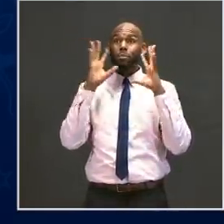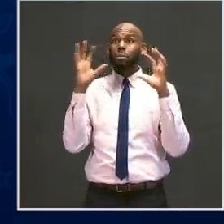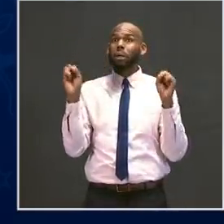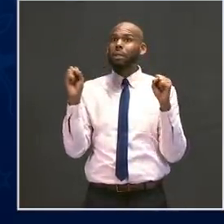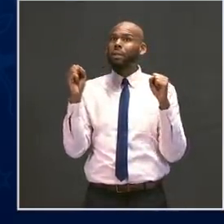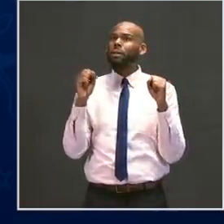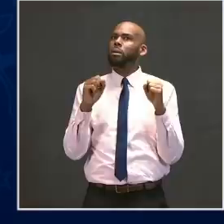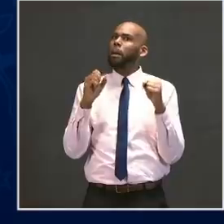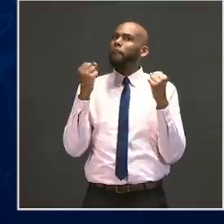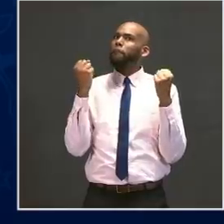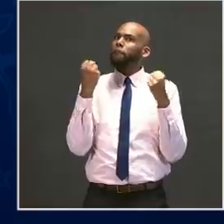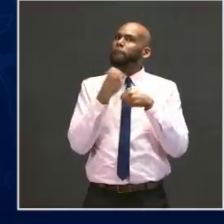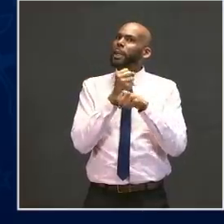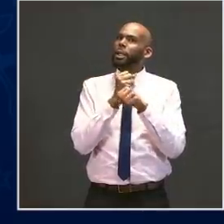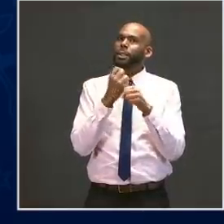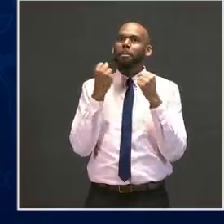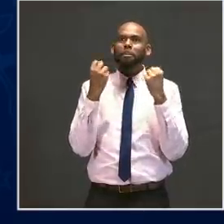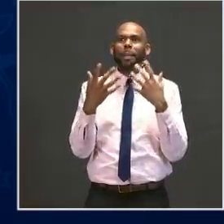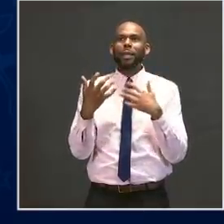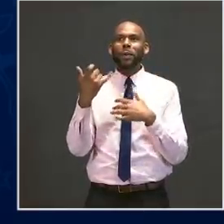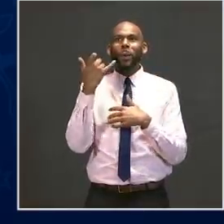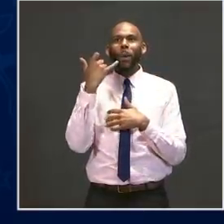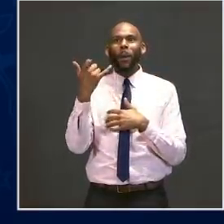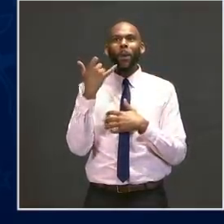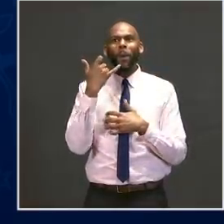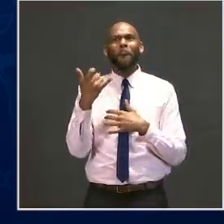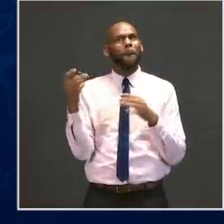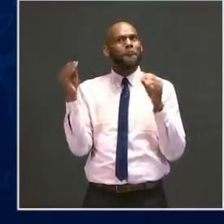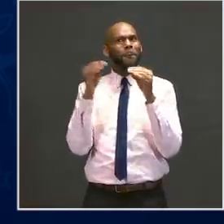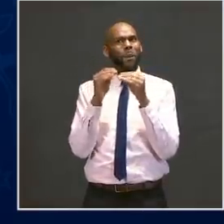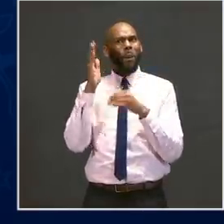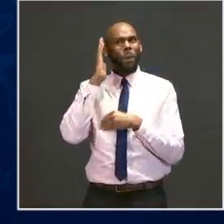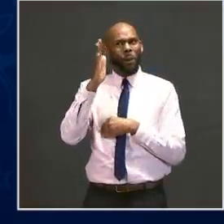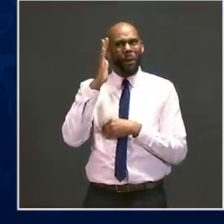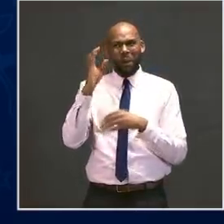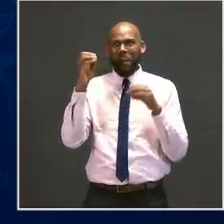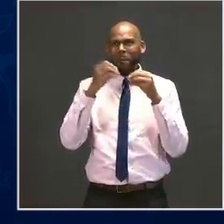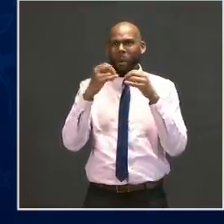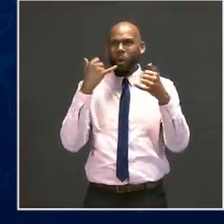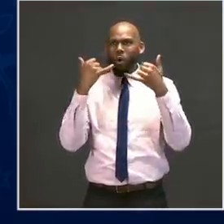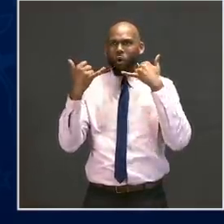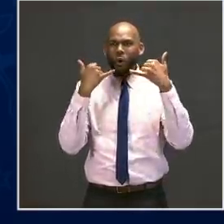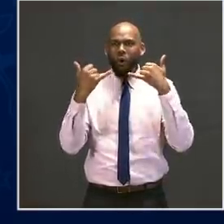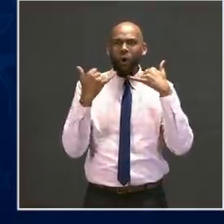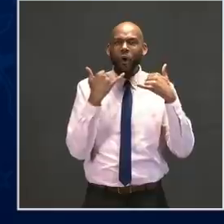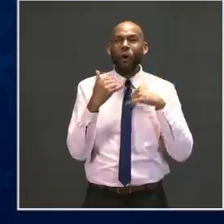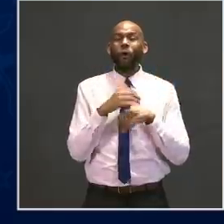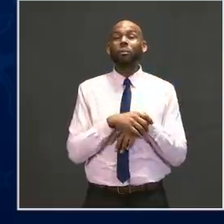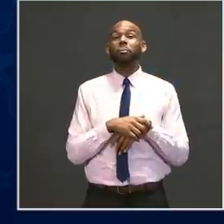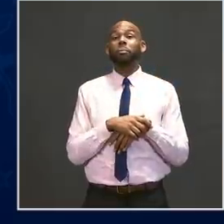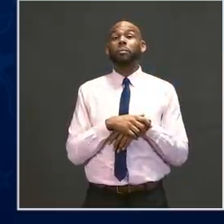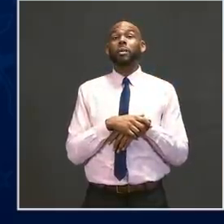as was noted earlier in the briefing, and there will be more calls ahead. In terms of the specific priorities as it relates